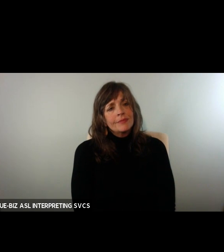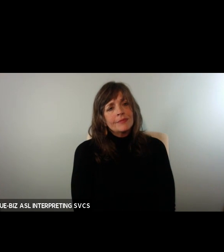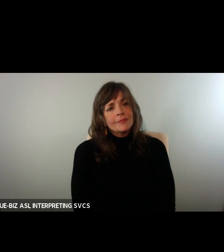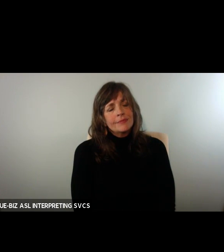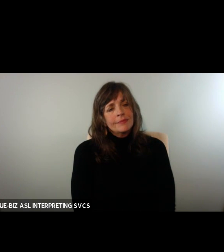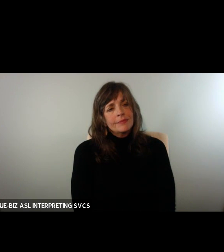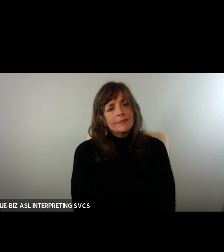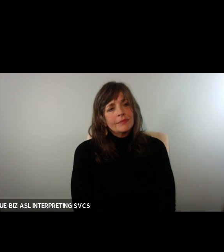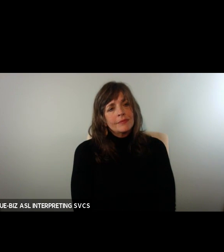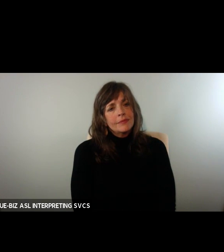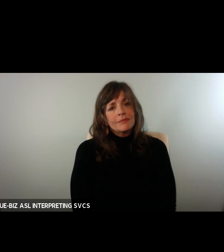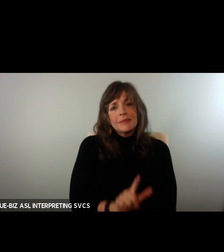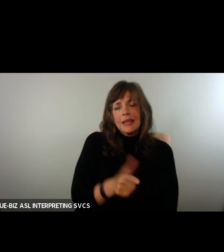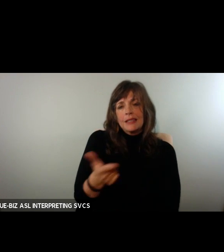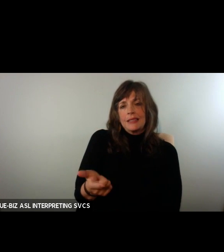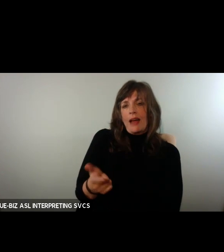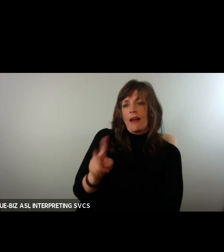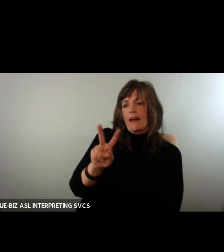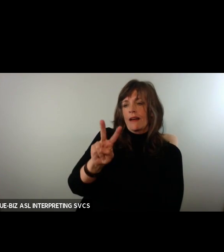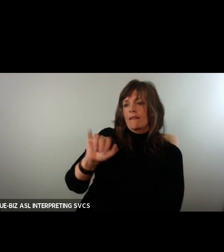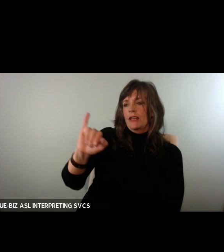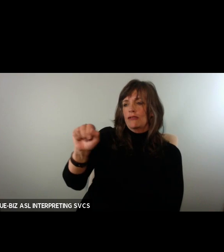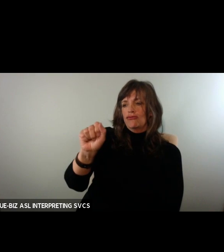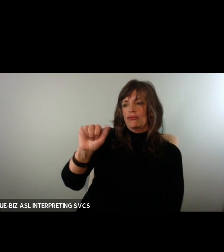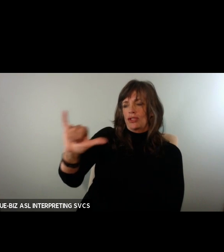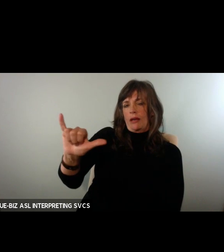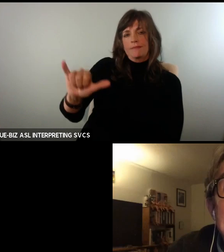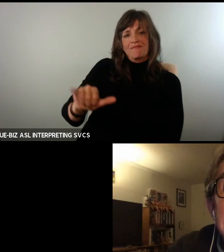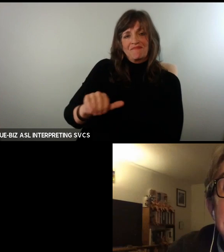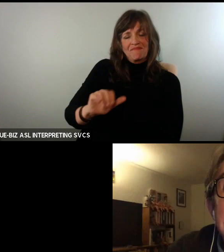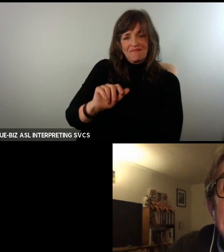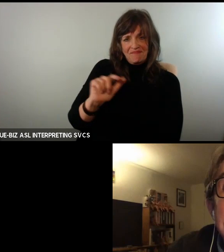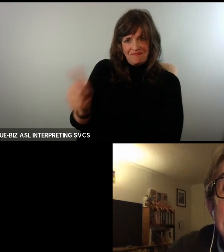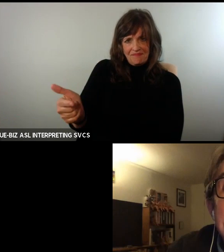I'm now turning it over to Vijay. Thank you, Brian.